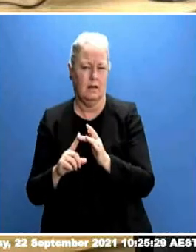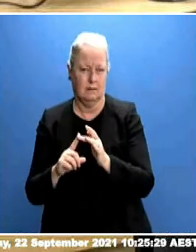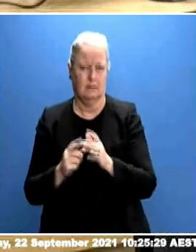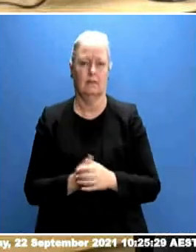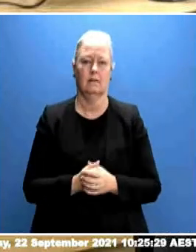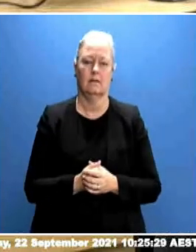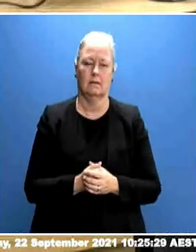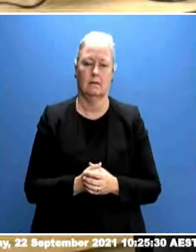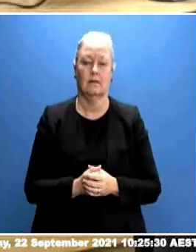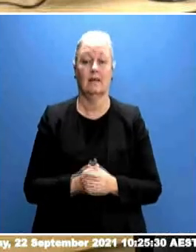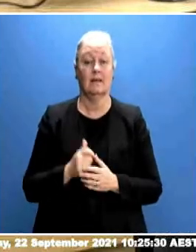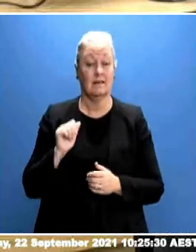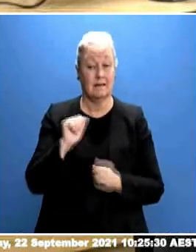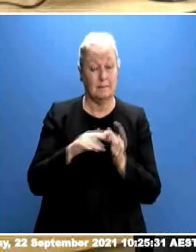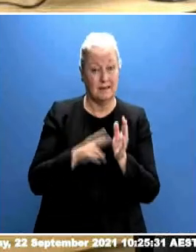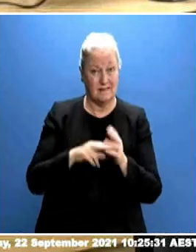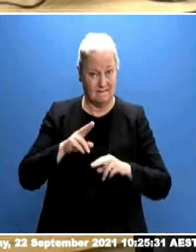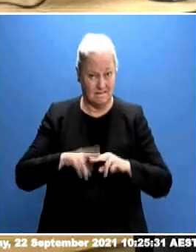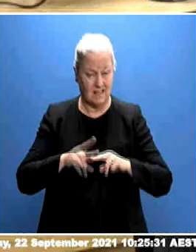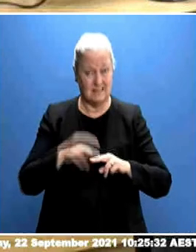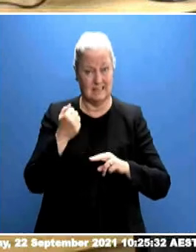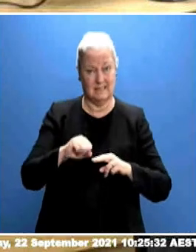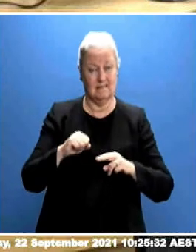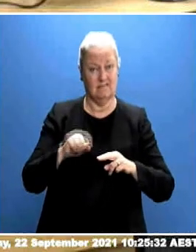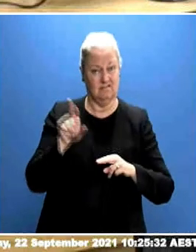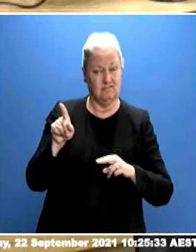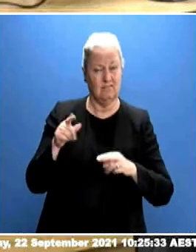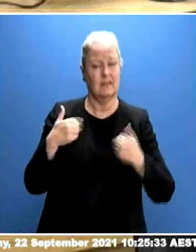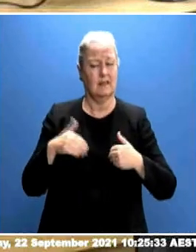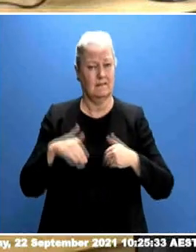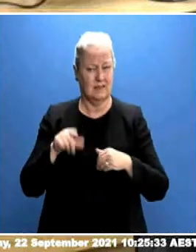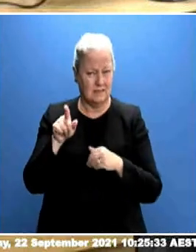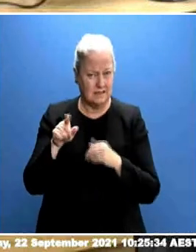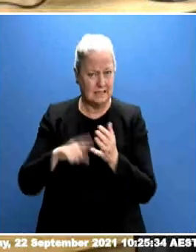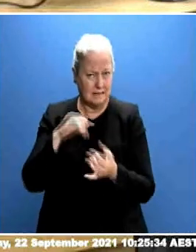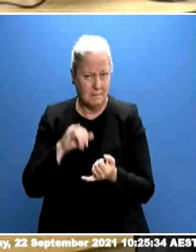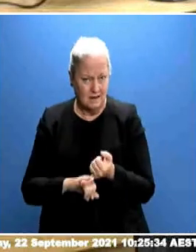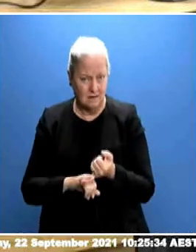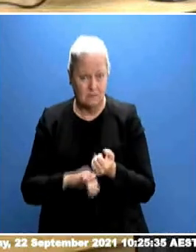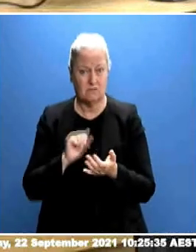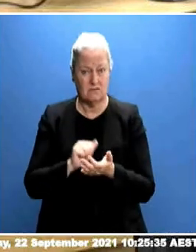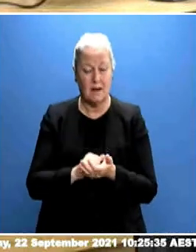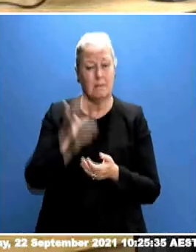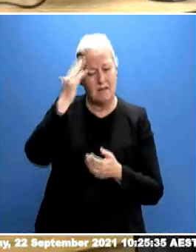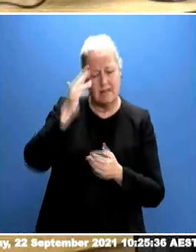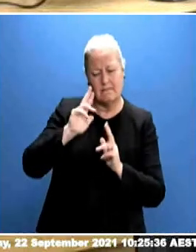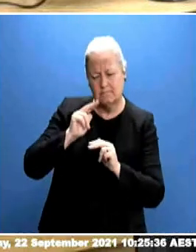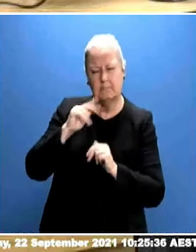Megan's dad currently resides in Tasmania and is cared for by his mother as a result of his disability? Yes.